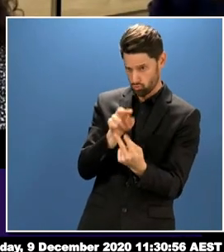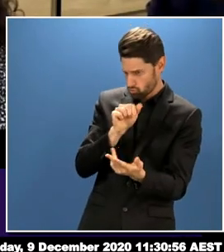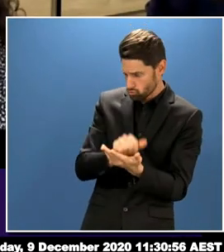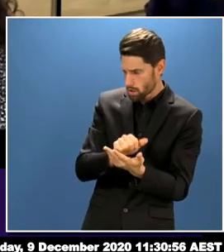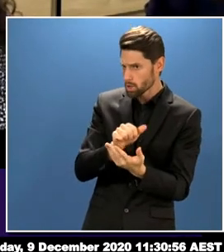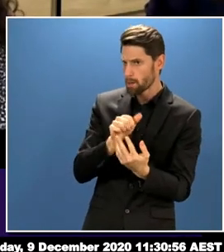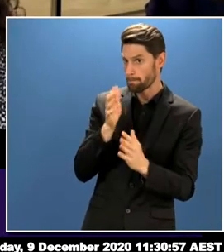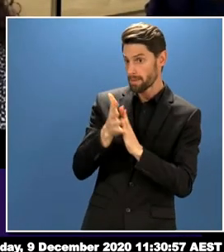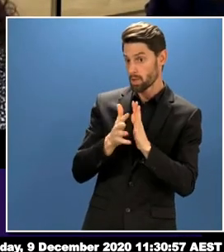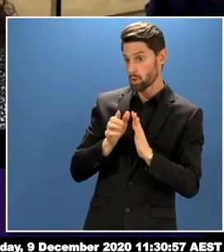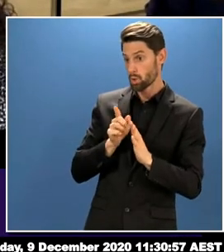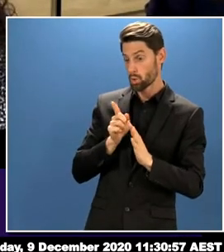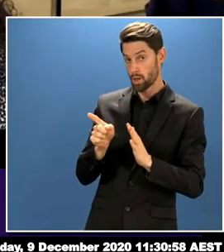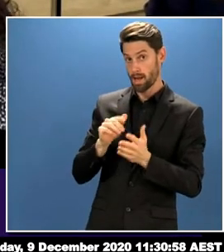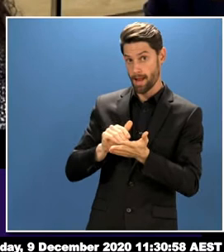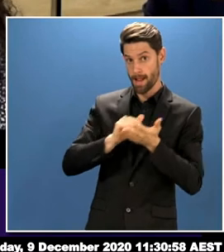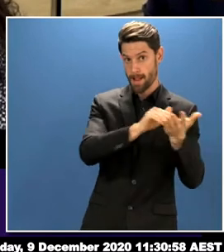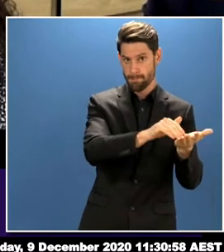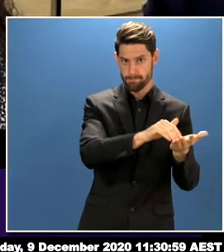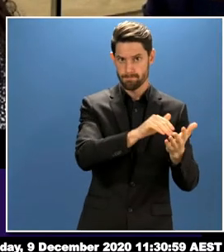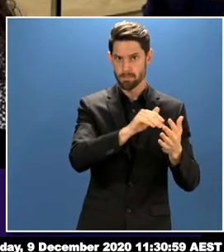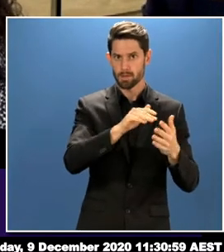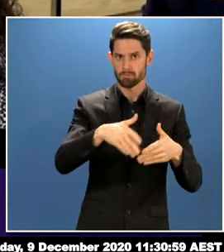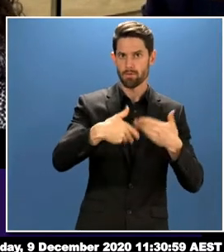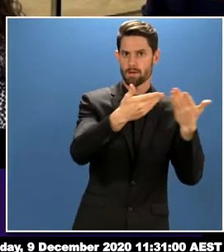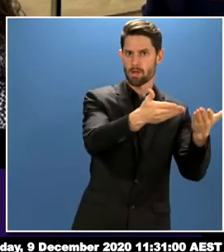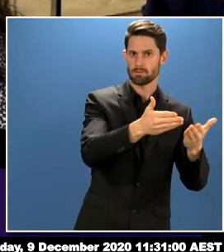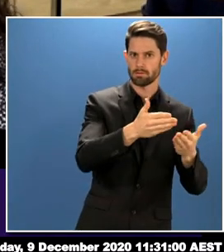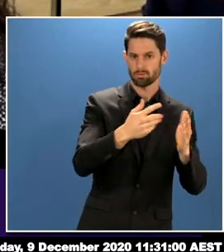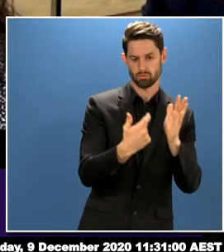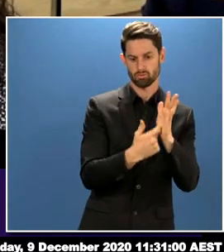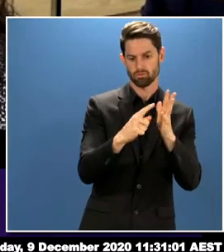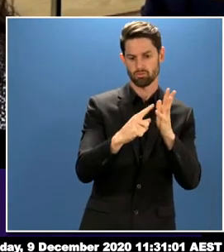providing those rulings as one part, and I think you also mentioned